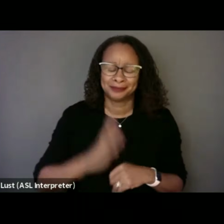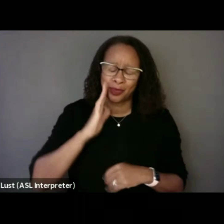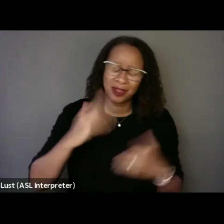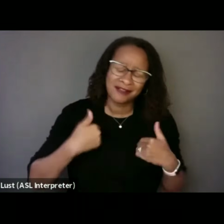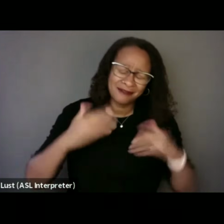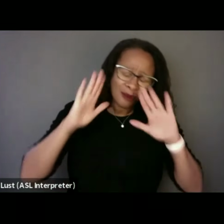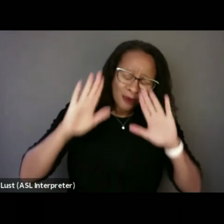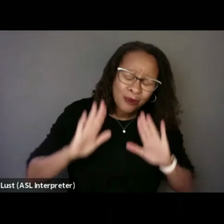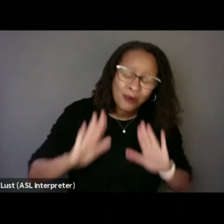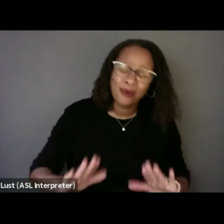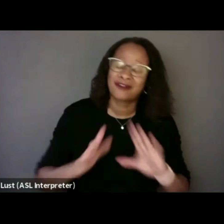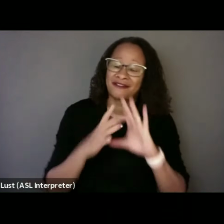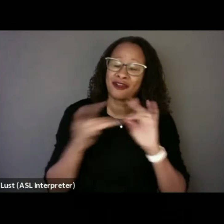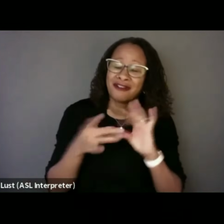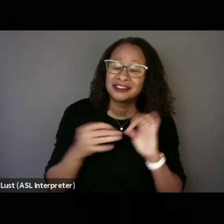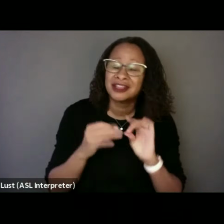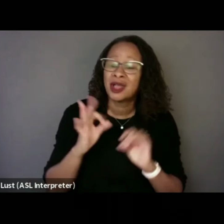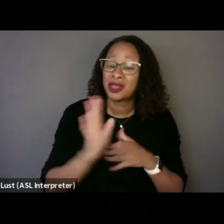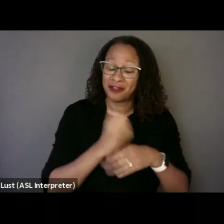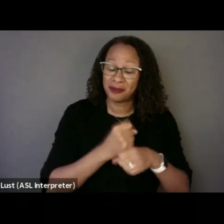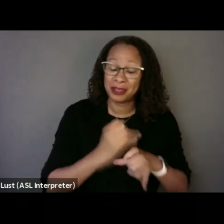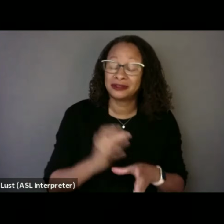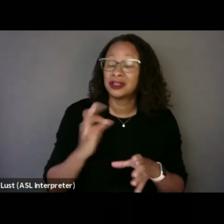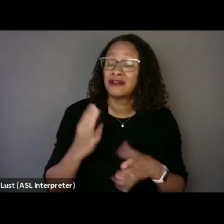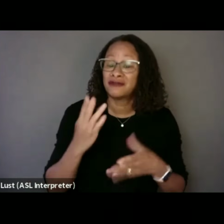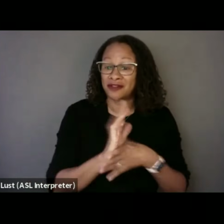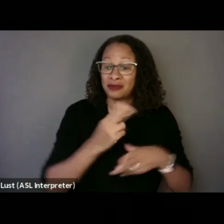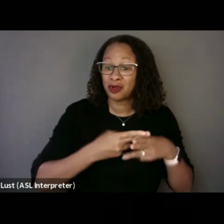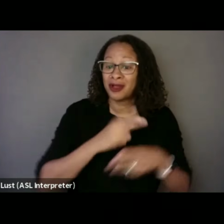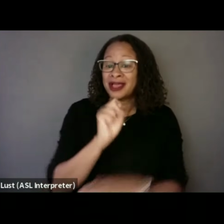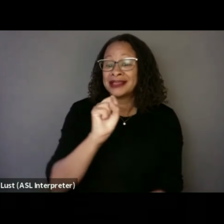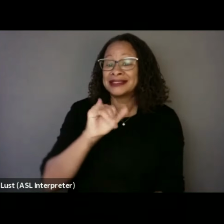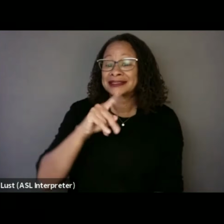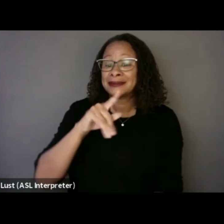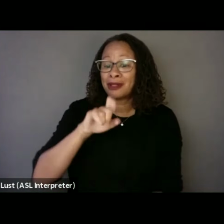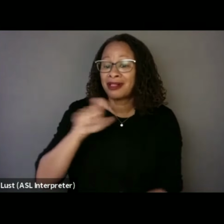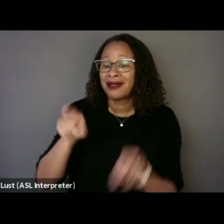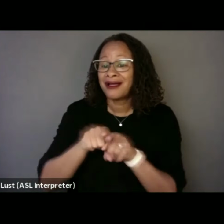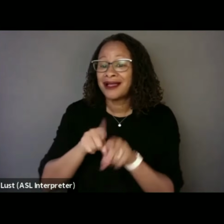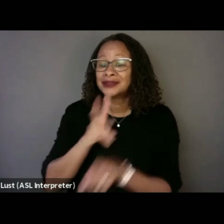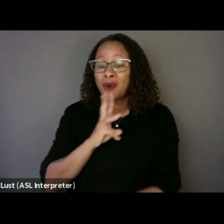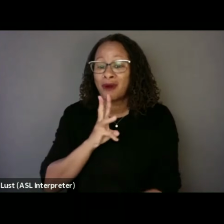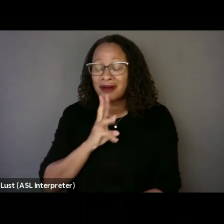with the filmmakers of "Simple As Water", moderated by Jenelle Riley of Variety.